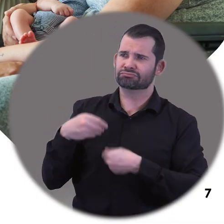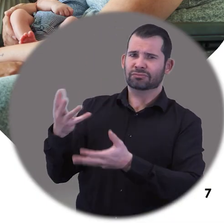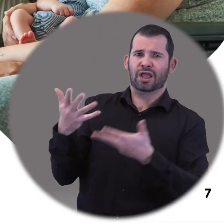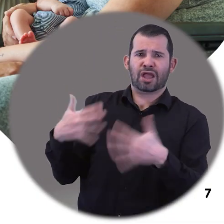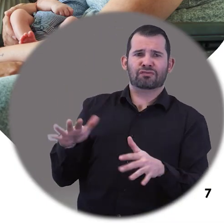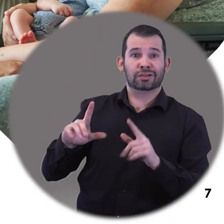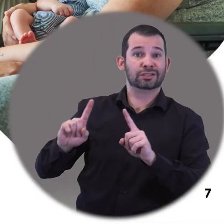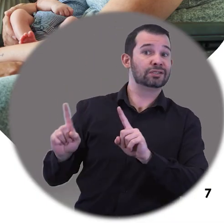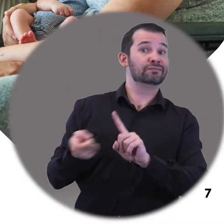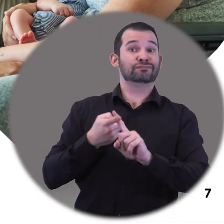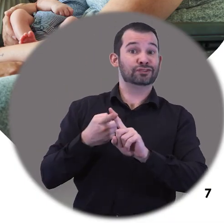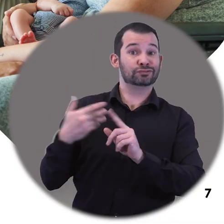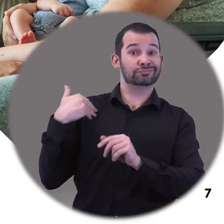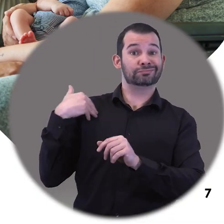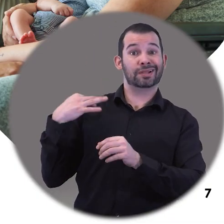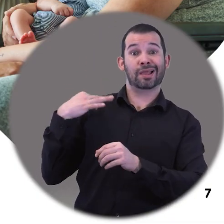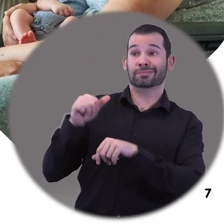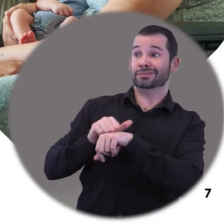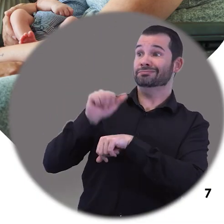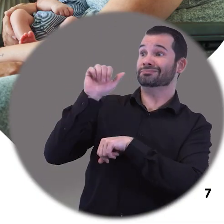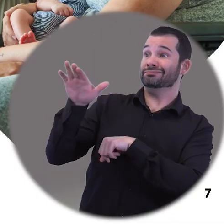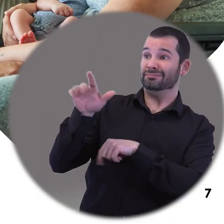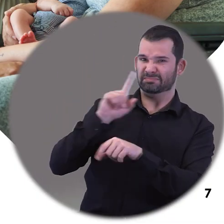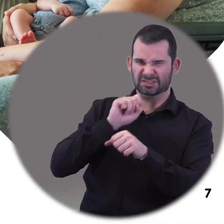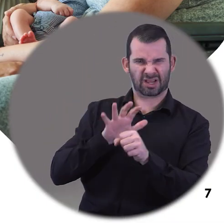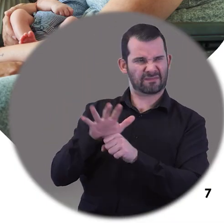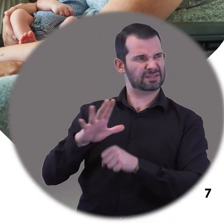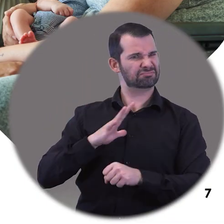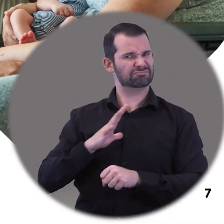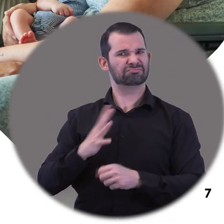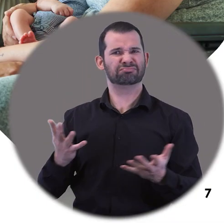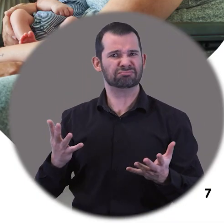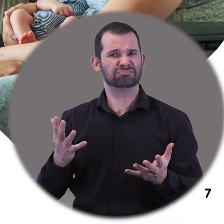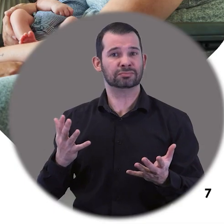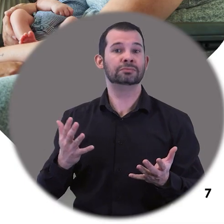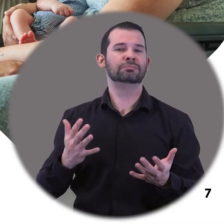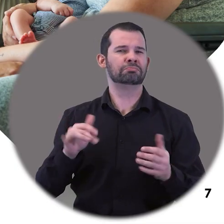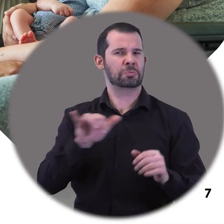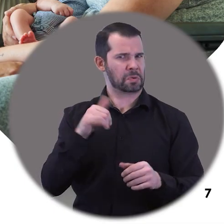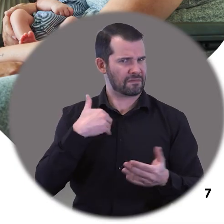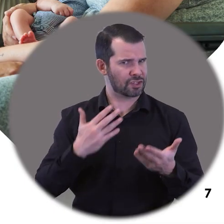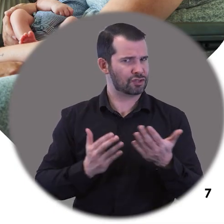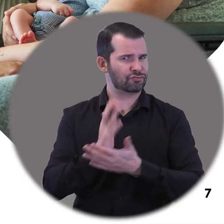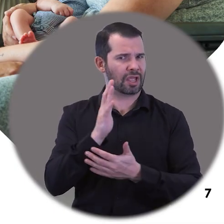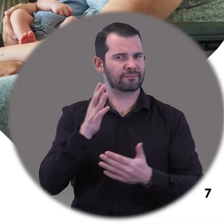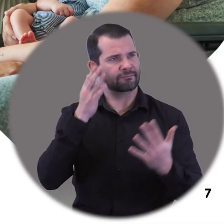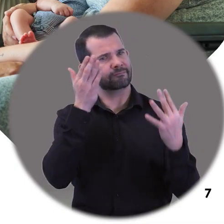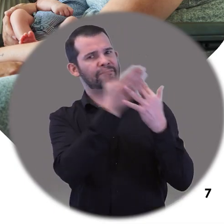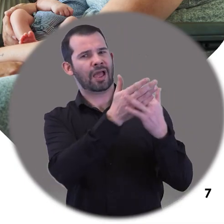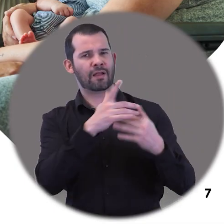provided in your initial application was sufficient, you also have the right to file a formal objection